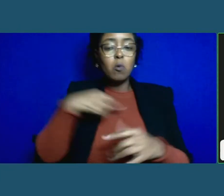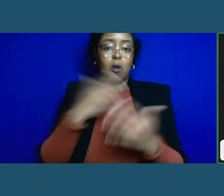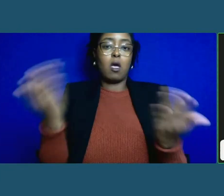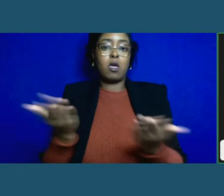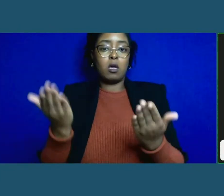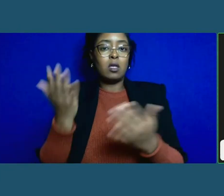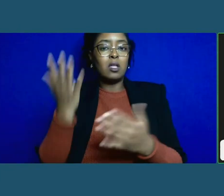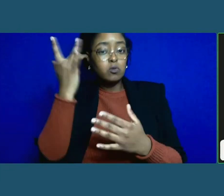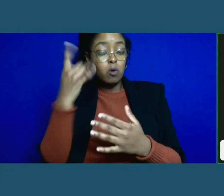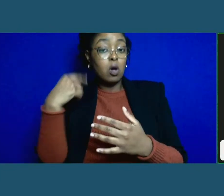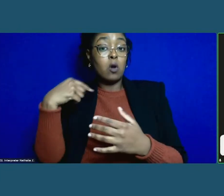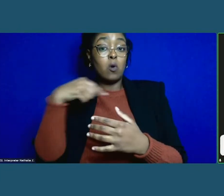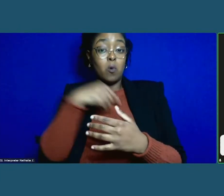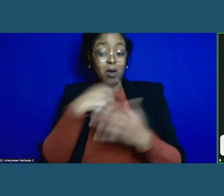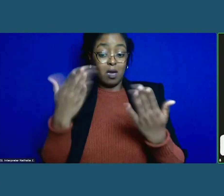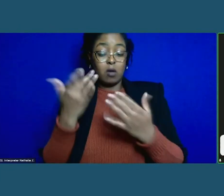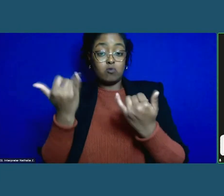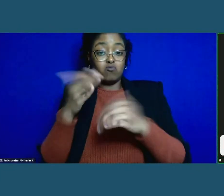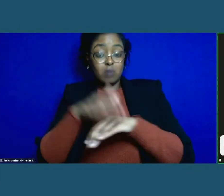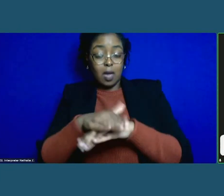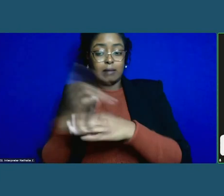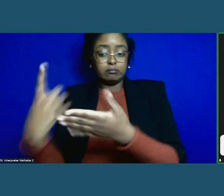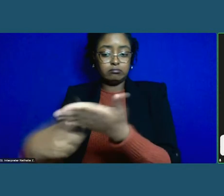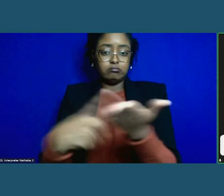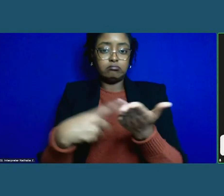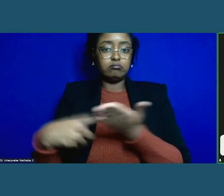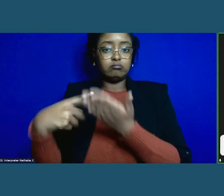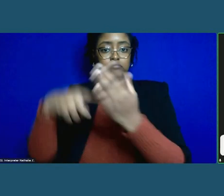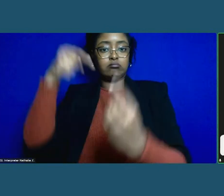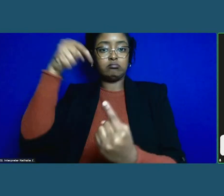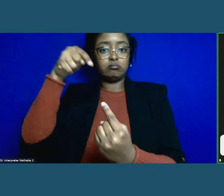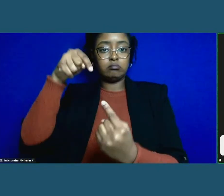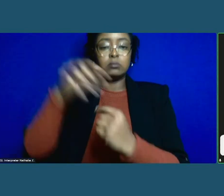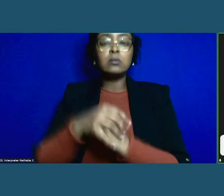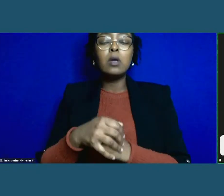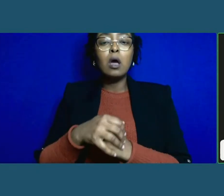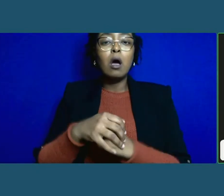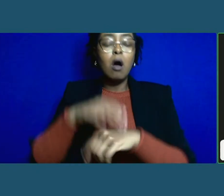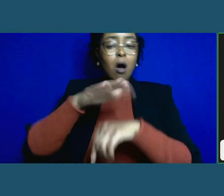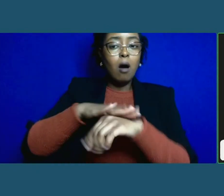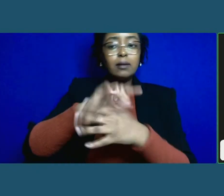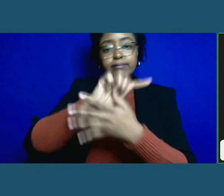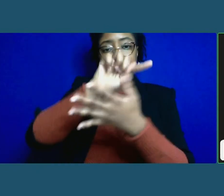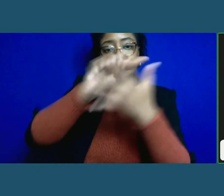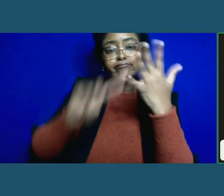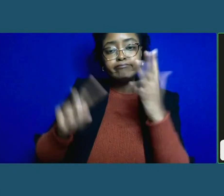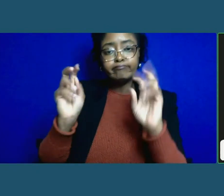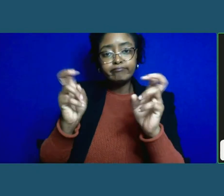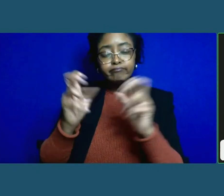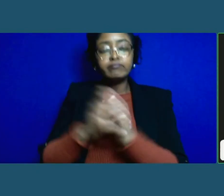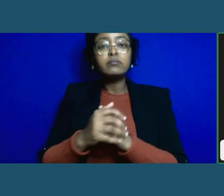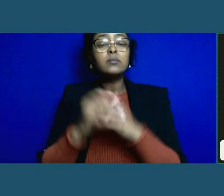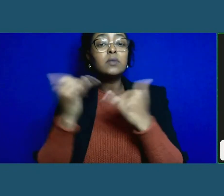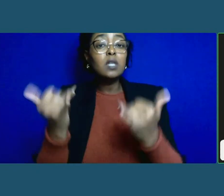in, and that starts with a good, solid education. And so that's why we're here. And that's why it's educators. And that's why